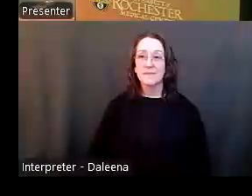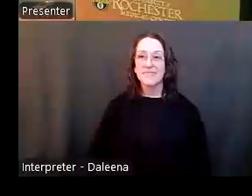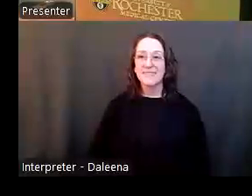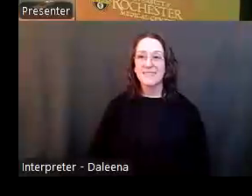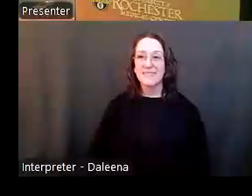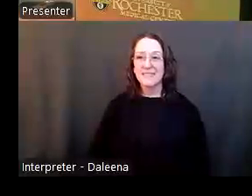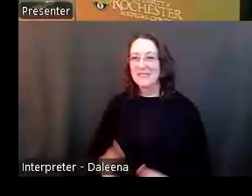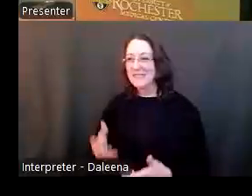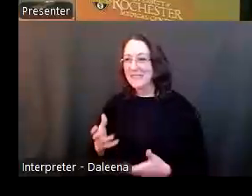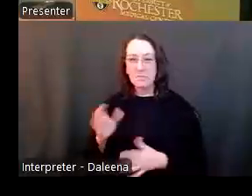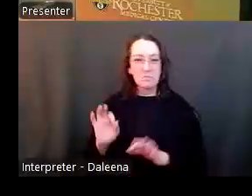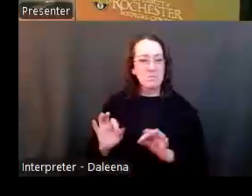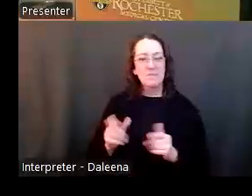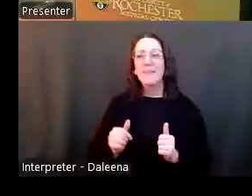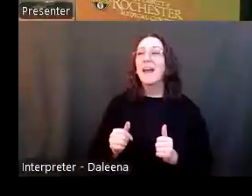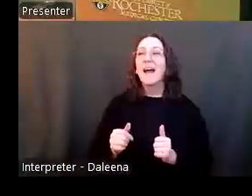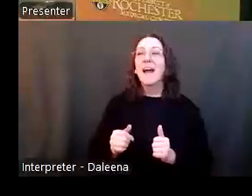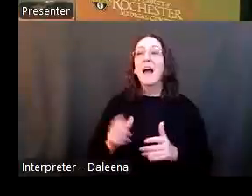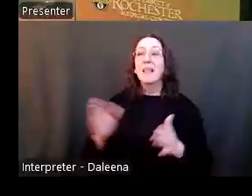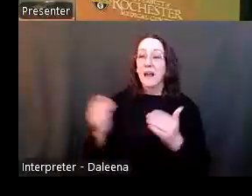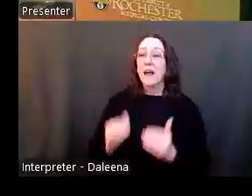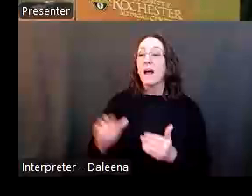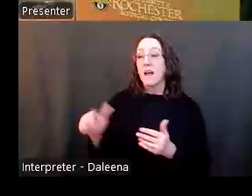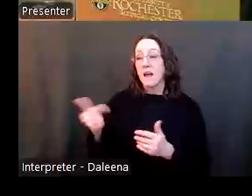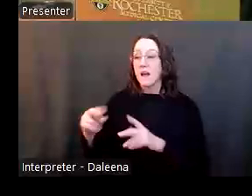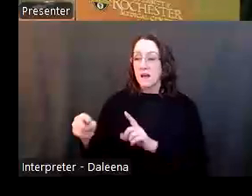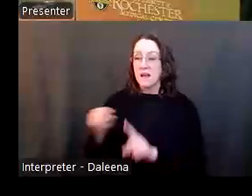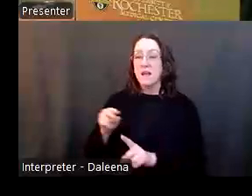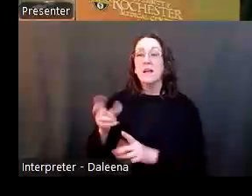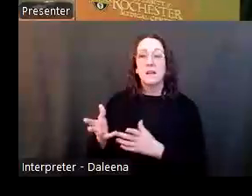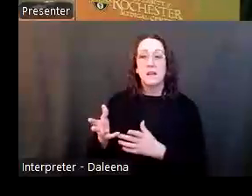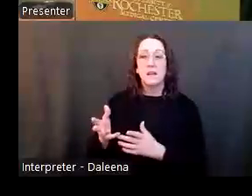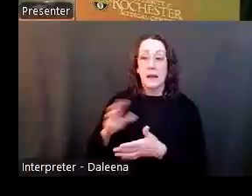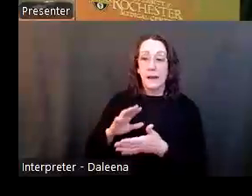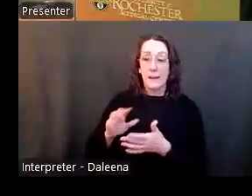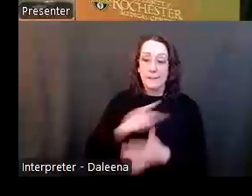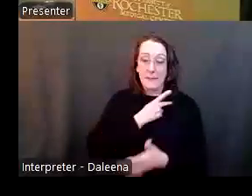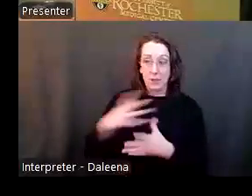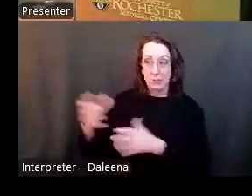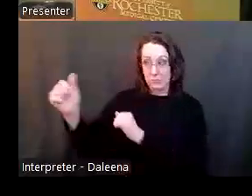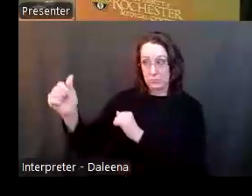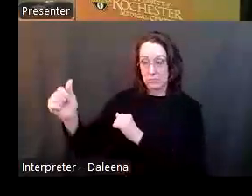good um and then on the flip side of that once the patient is gone um we coordinate admissions so we